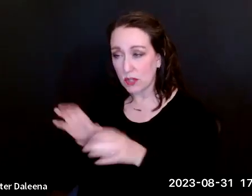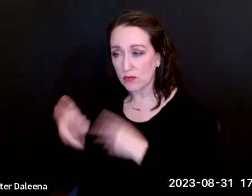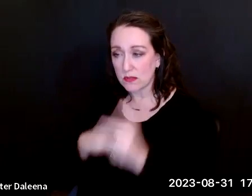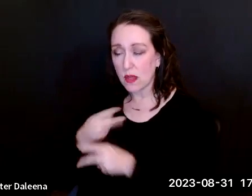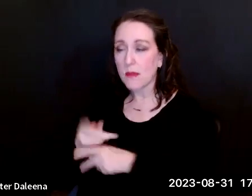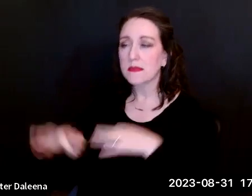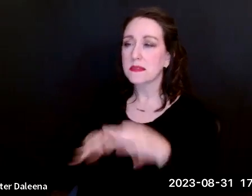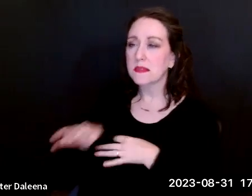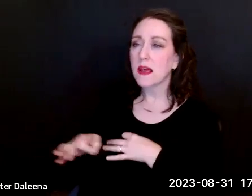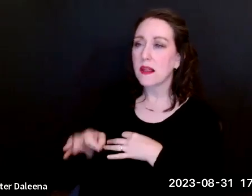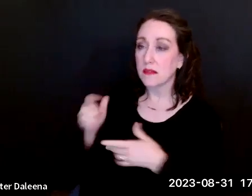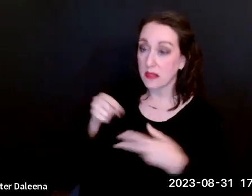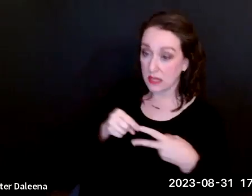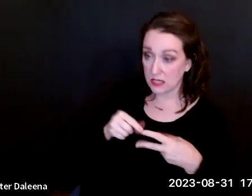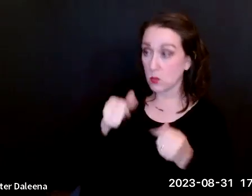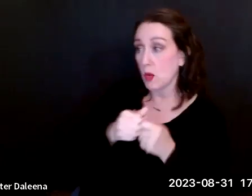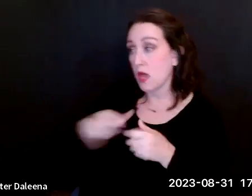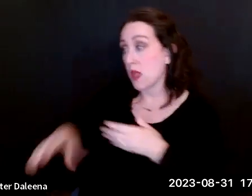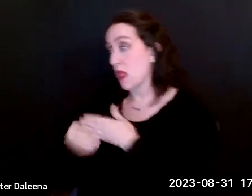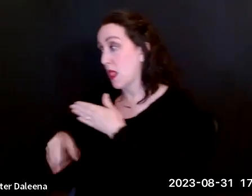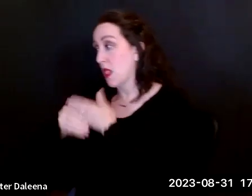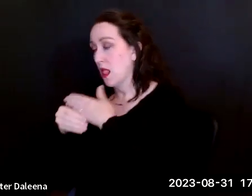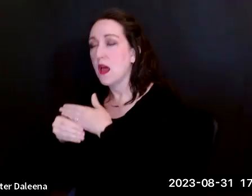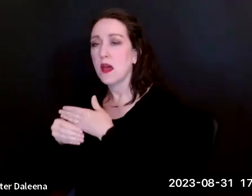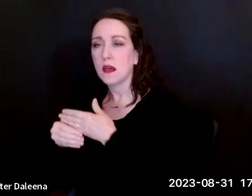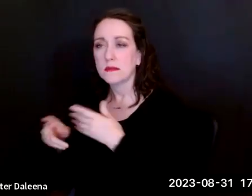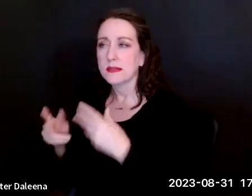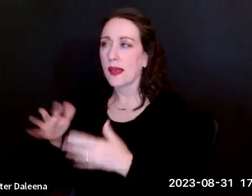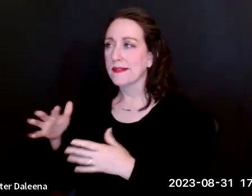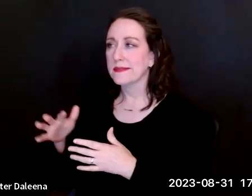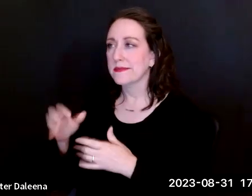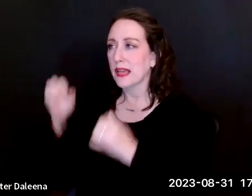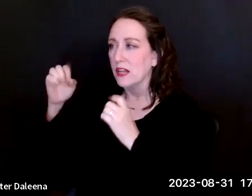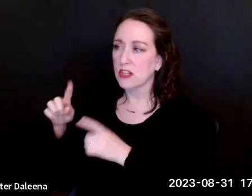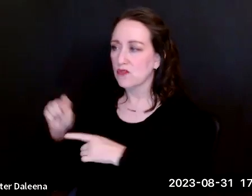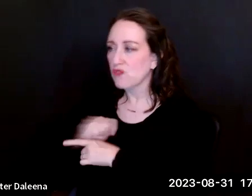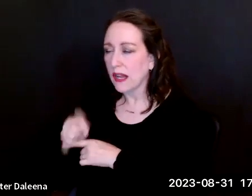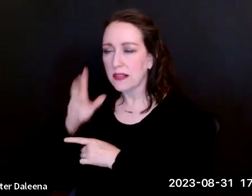you can have this one with these extra uh kind of educational training requirements on top of it